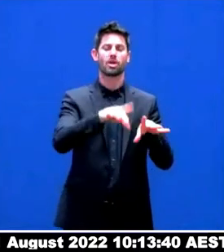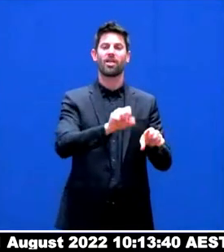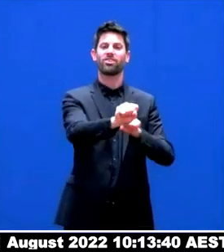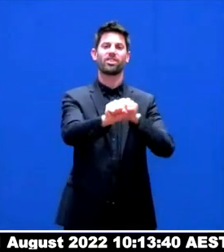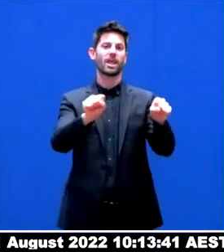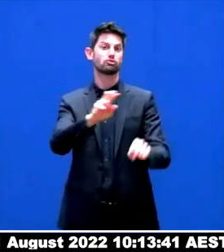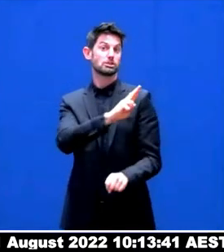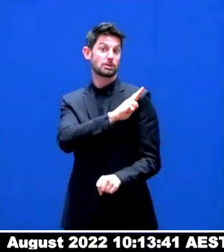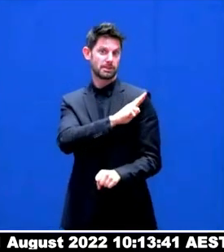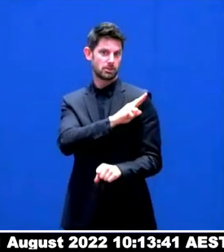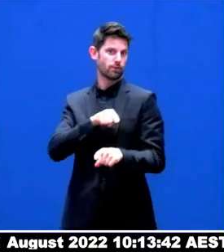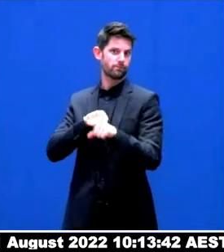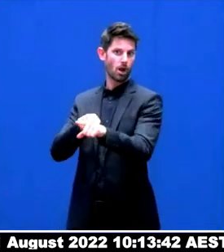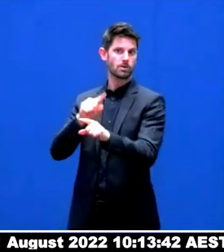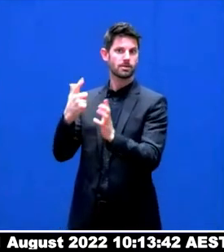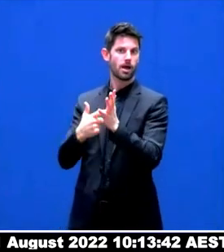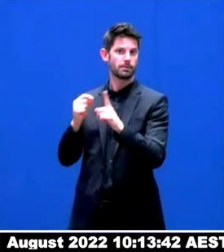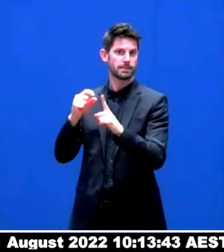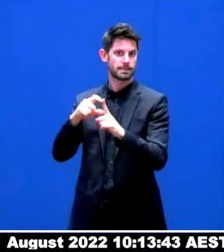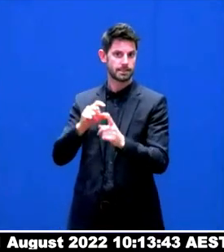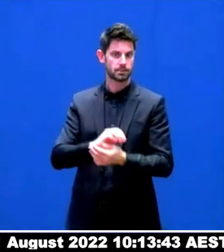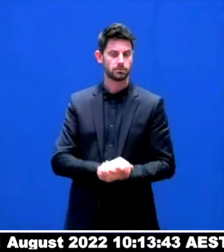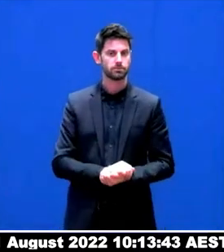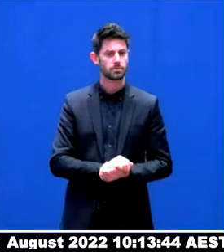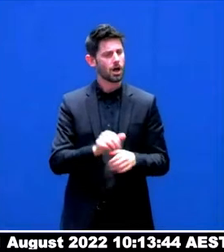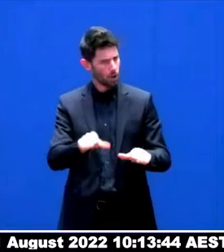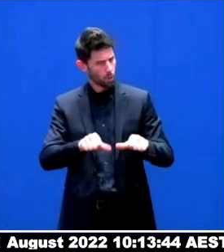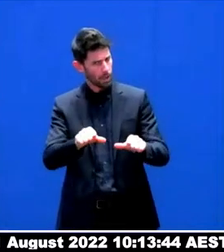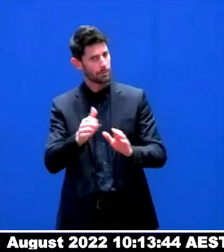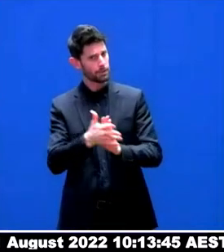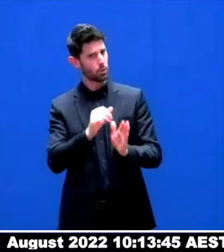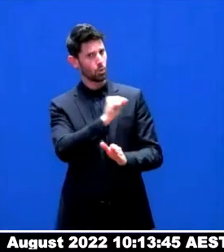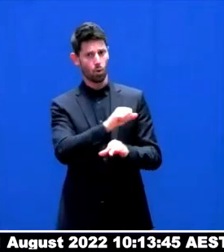Okay. So, in terms of from a Commonwealth thinking, if Australia was to